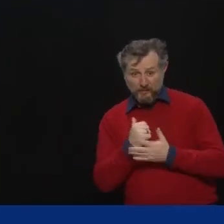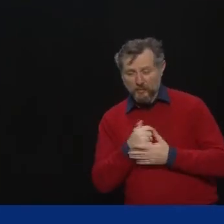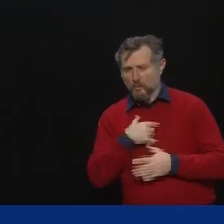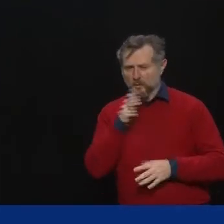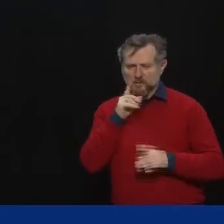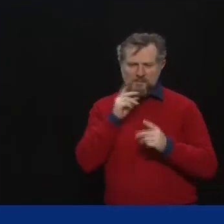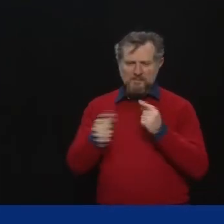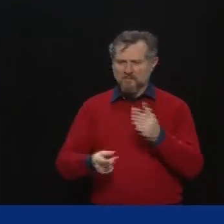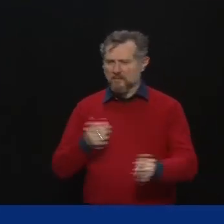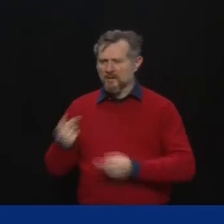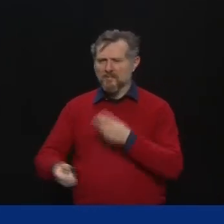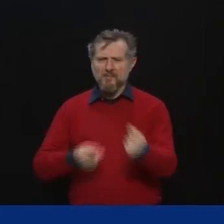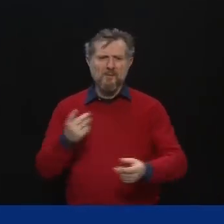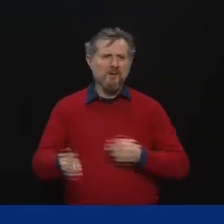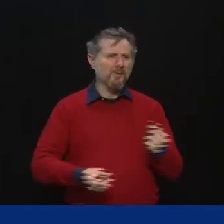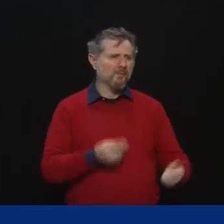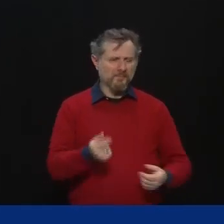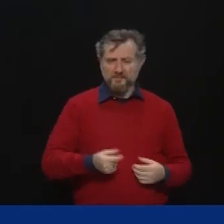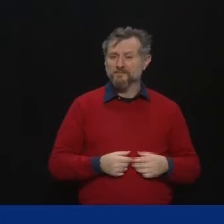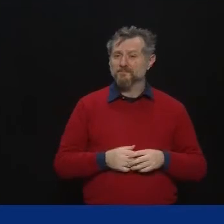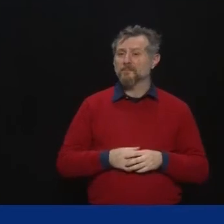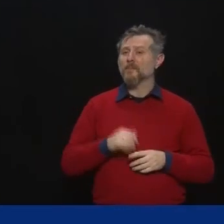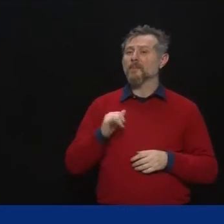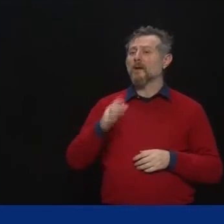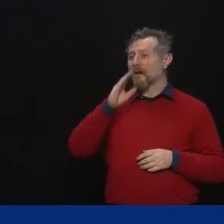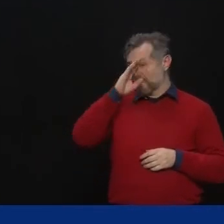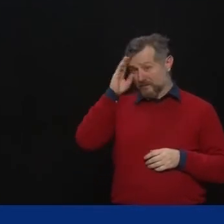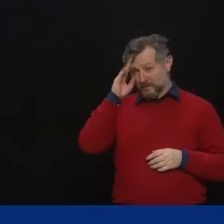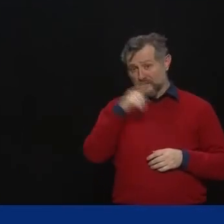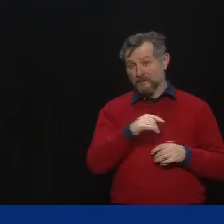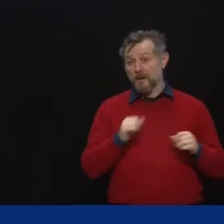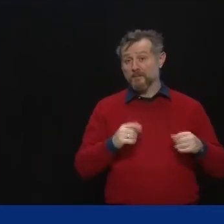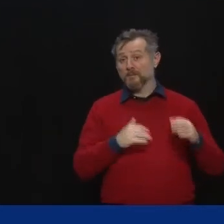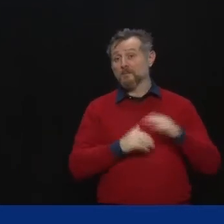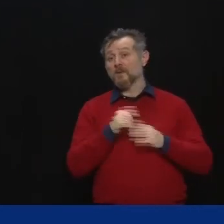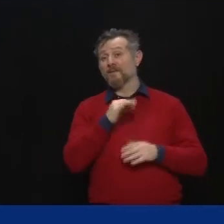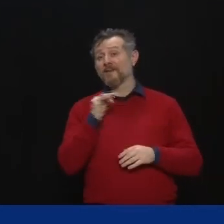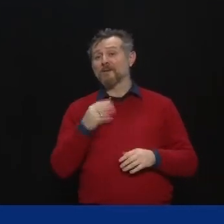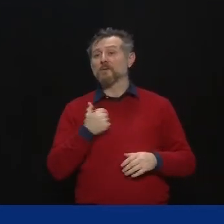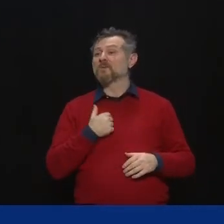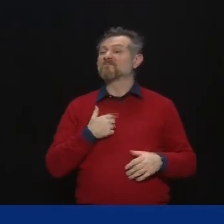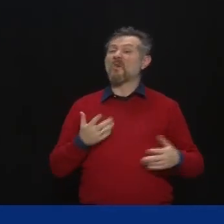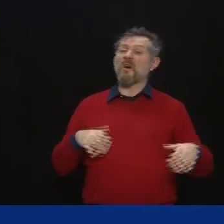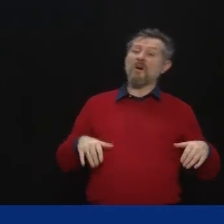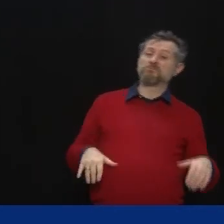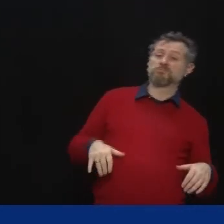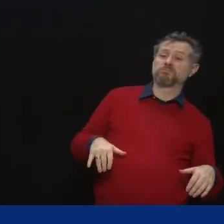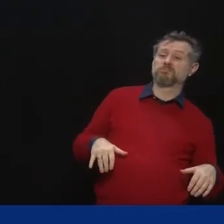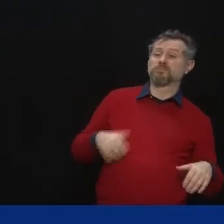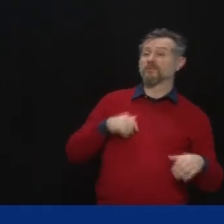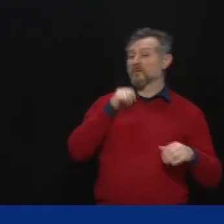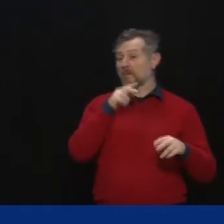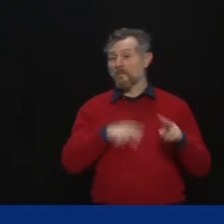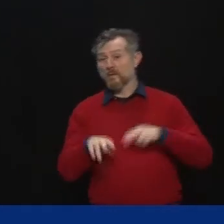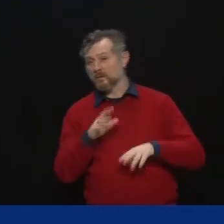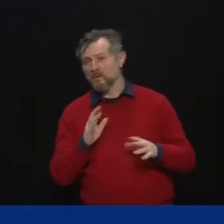DEPLOYED. MORE ARE COMING ONLINE. WE'RE LISTENING TO THE CALLS FOR HELP AND BEING ABLE TO RESPOND